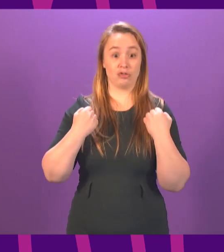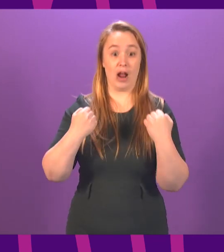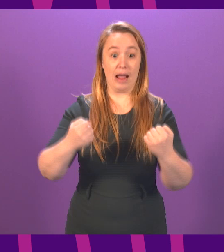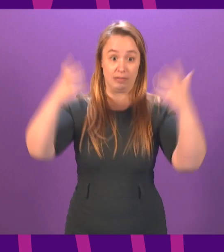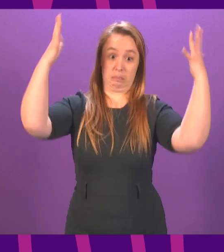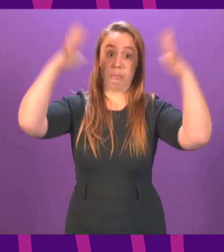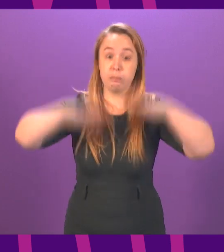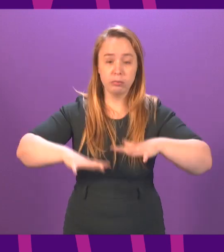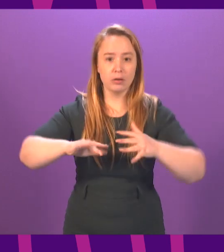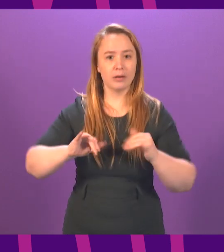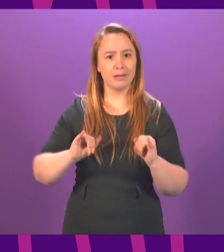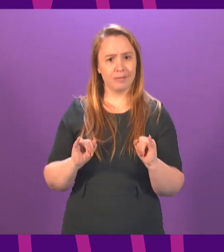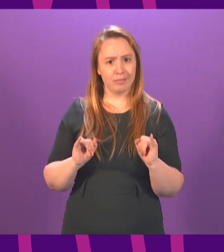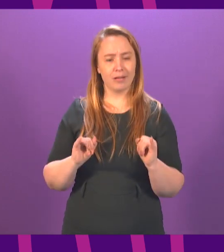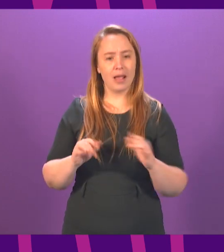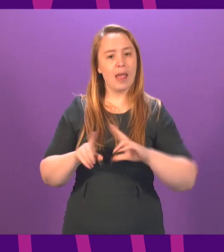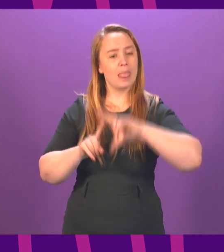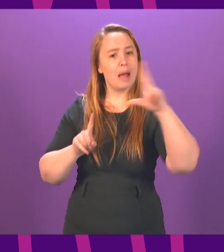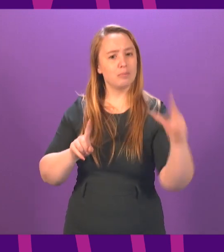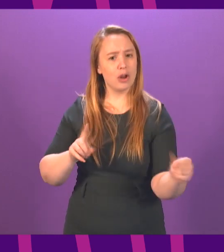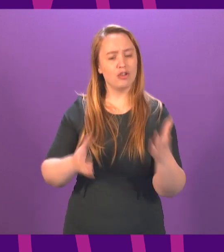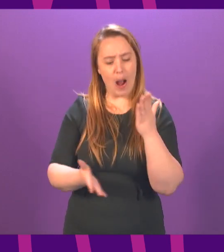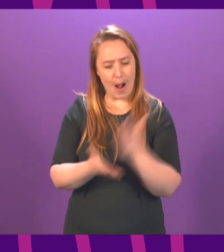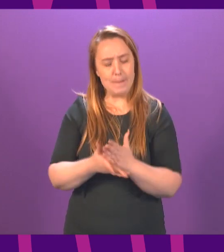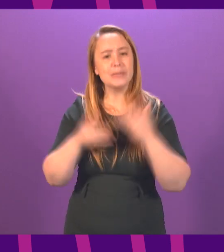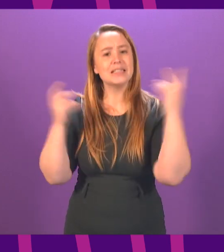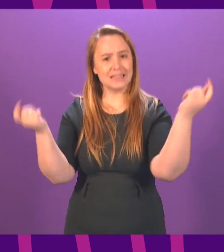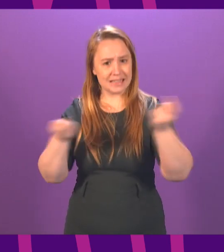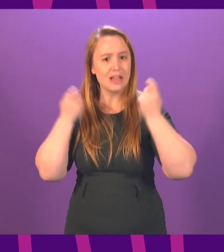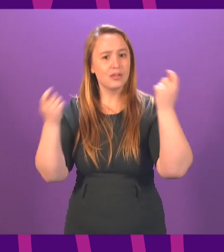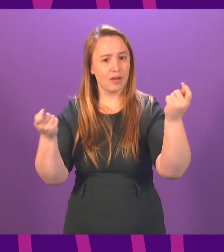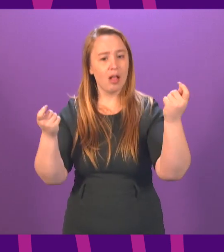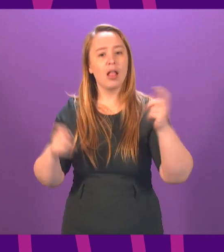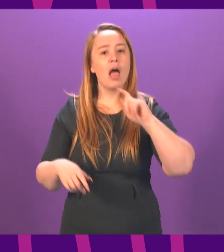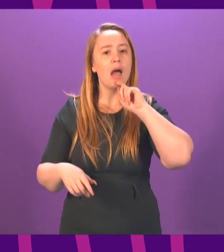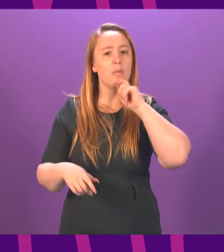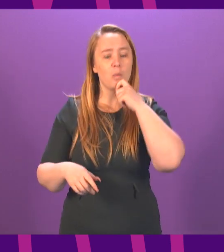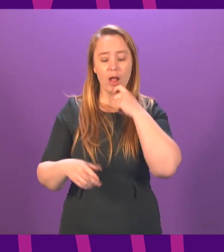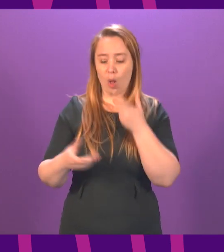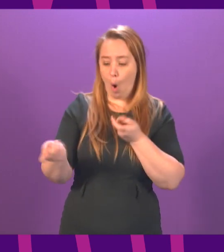but the bridge is a great success and we will continue to work with its operators to make sure